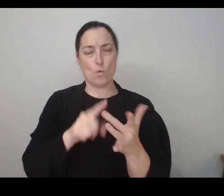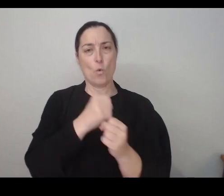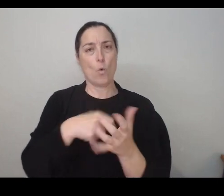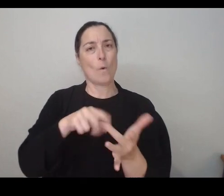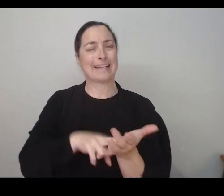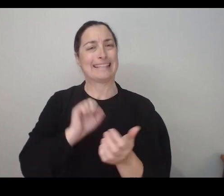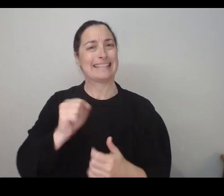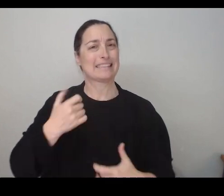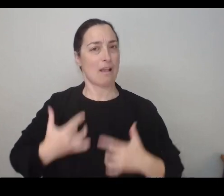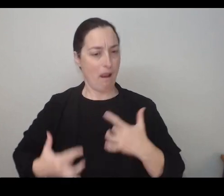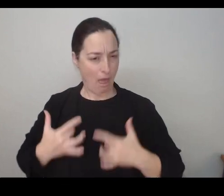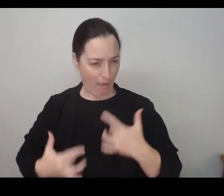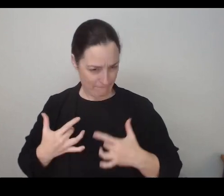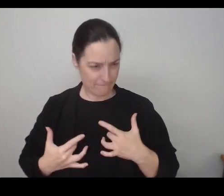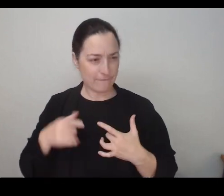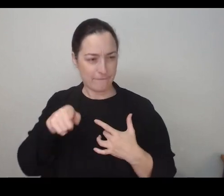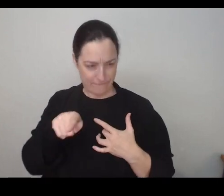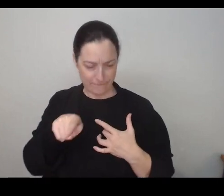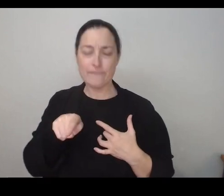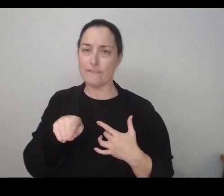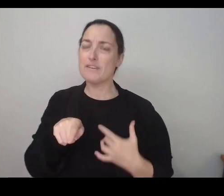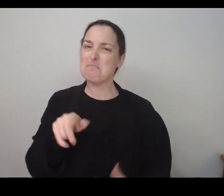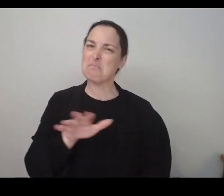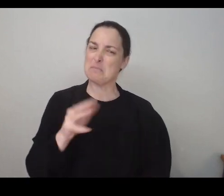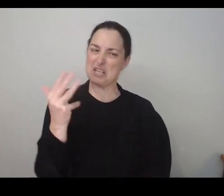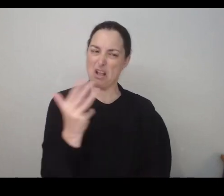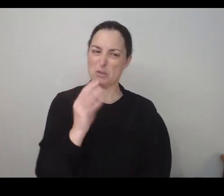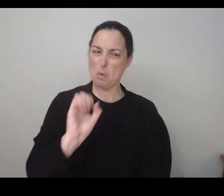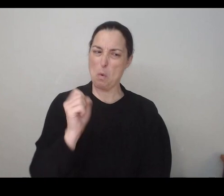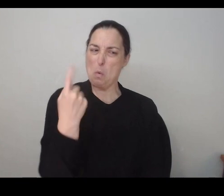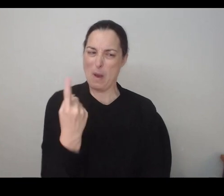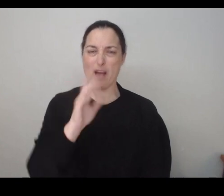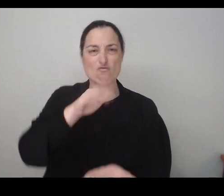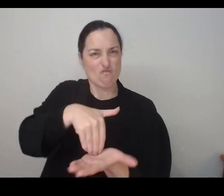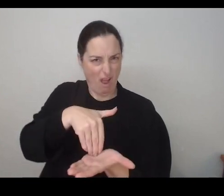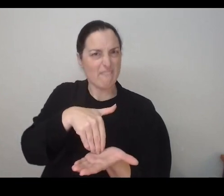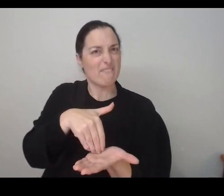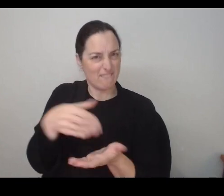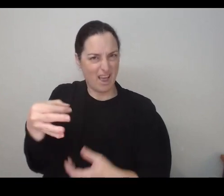in September 1901, he's quite sick. He's coming from Tahiti. He's fed up with Tahiti.